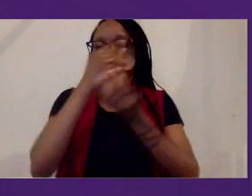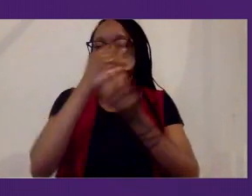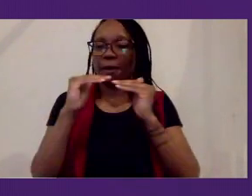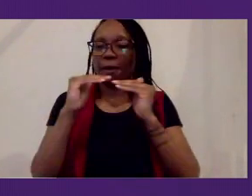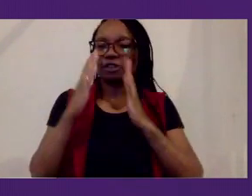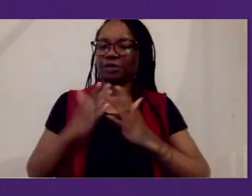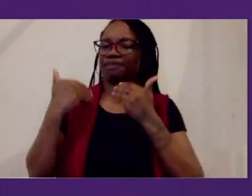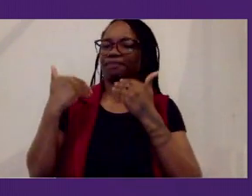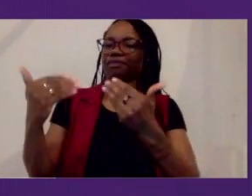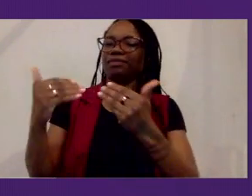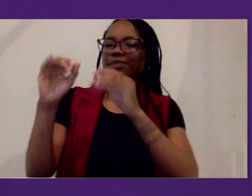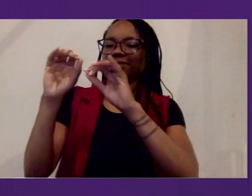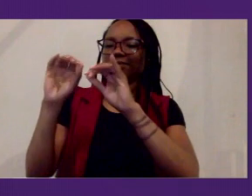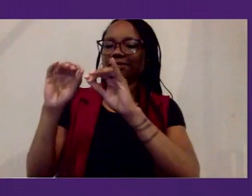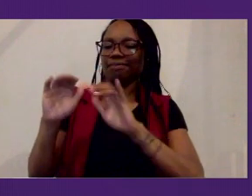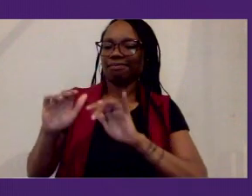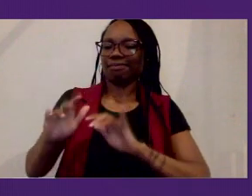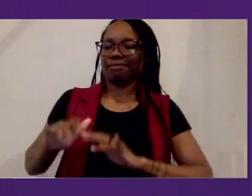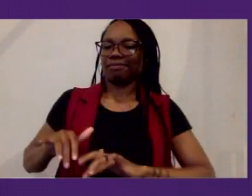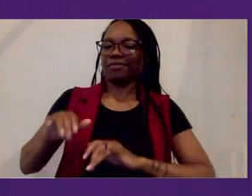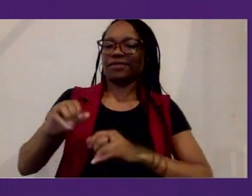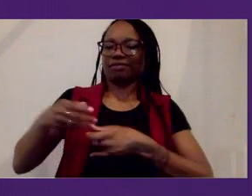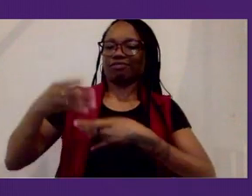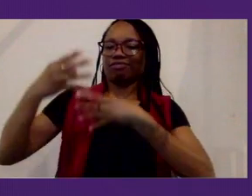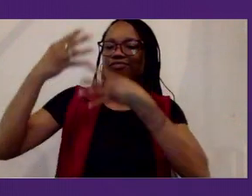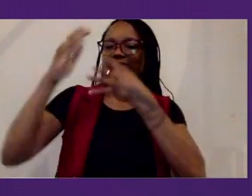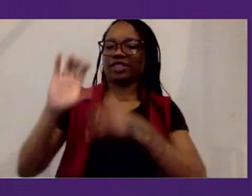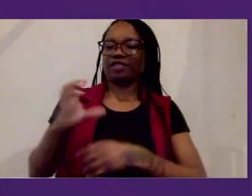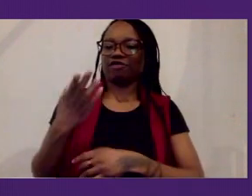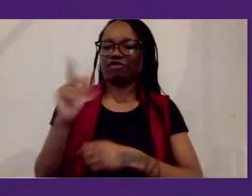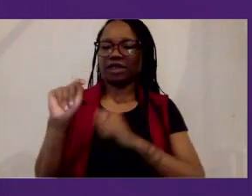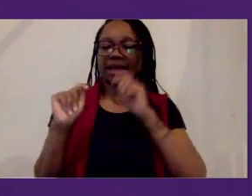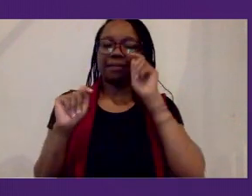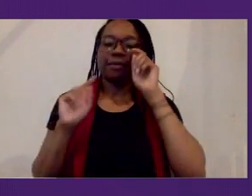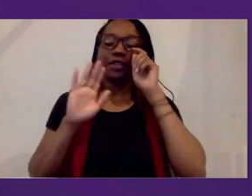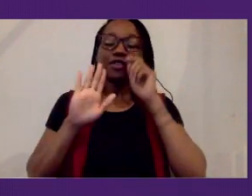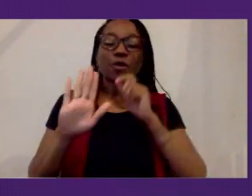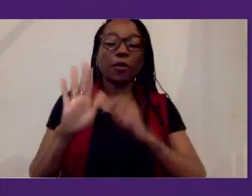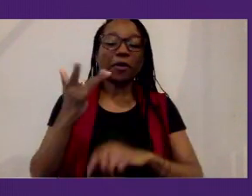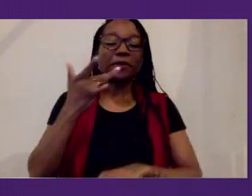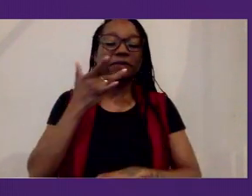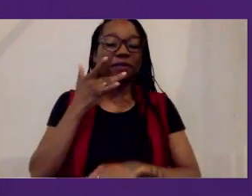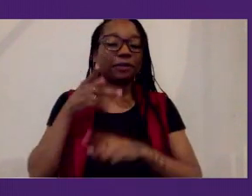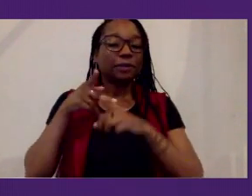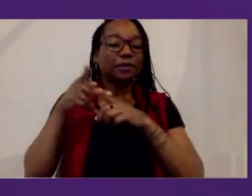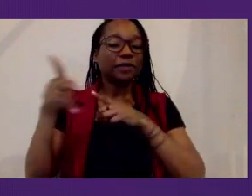So, if you would type that in the chat - your favorite professional learning community